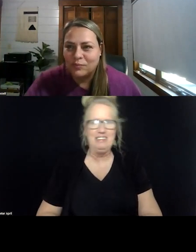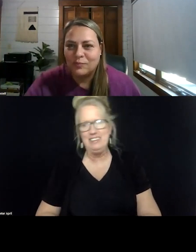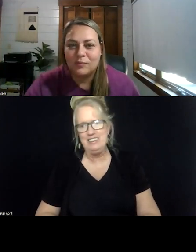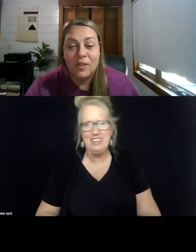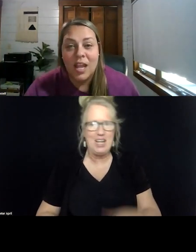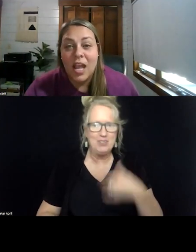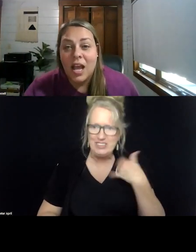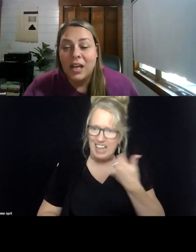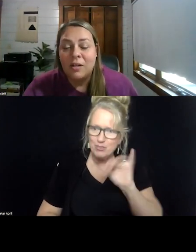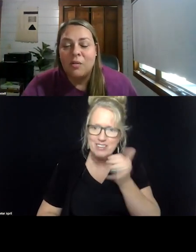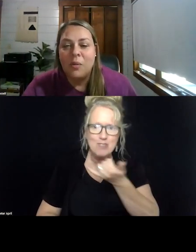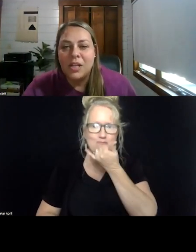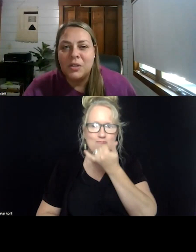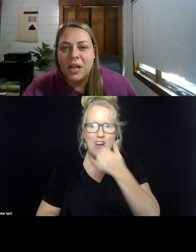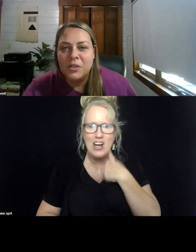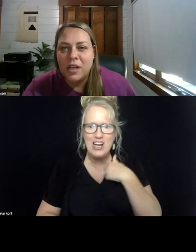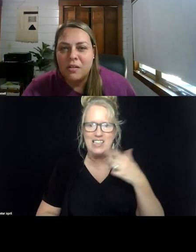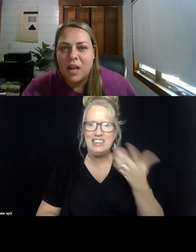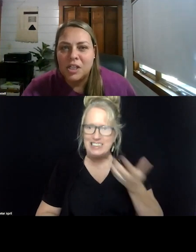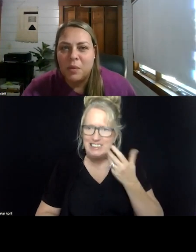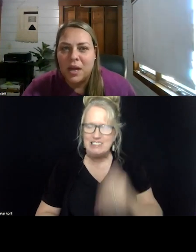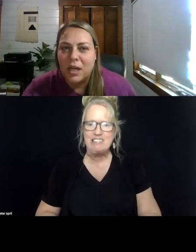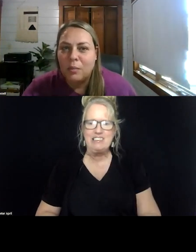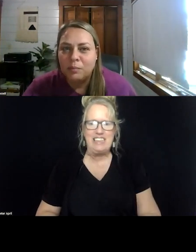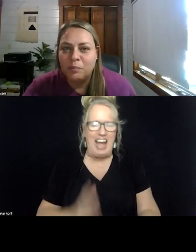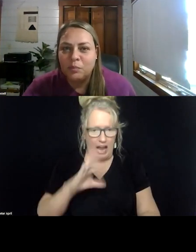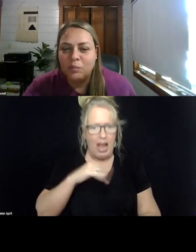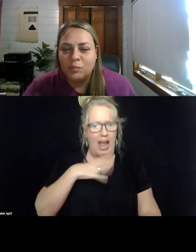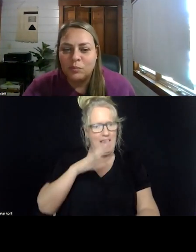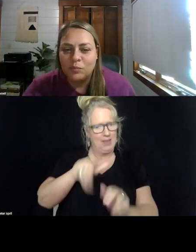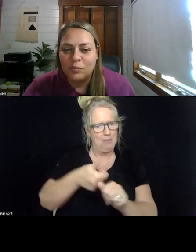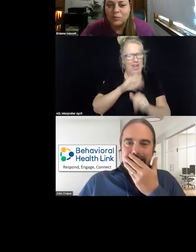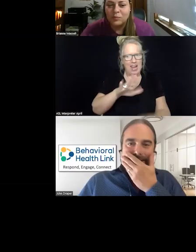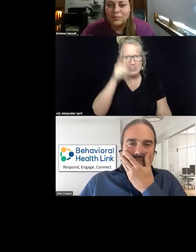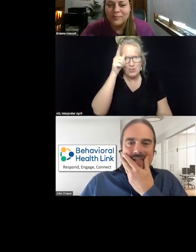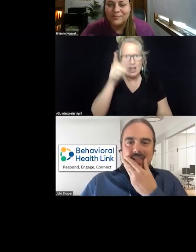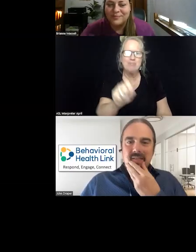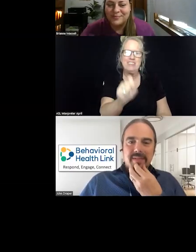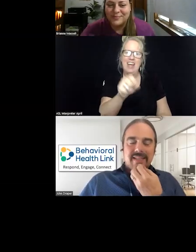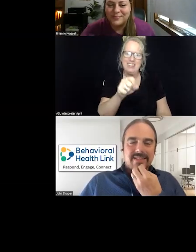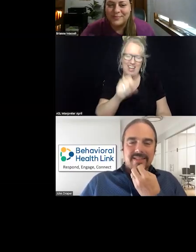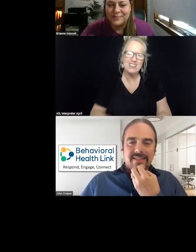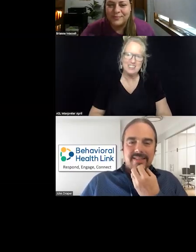LET'S SEE... I KNOW, BUT I LIKE THE LOGIC BEHIND IT.